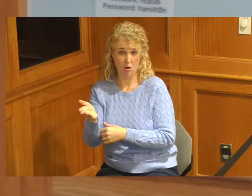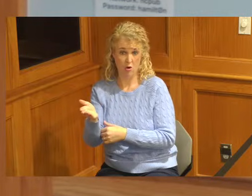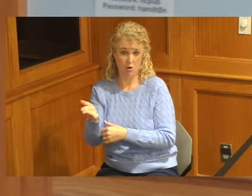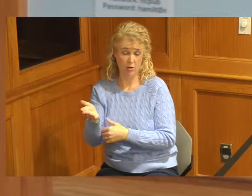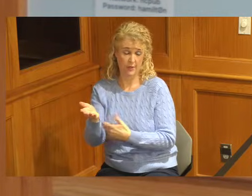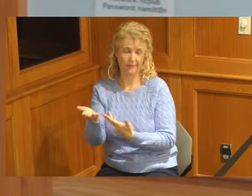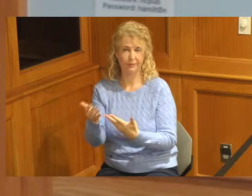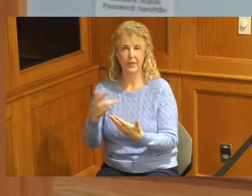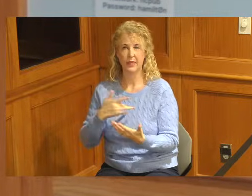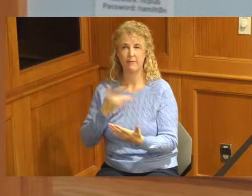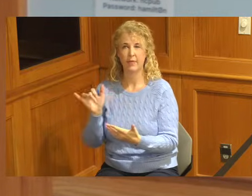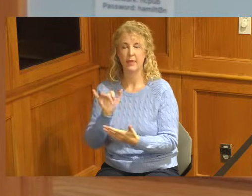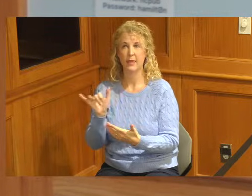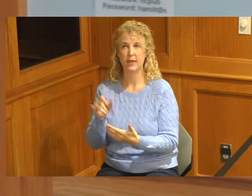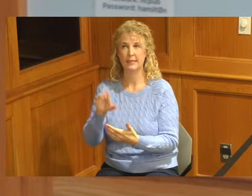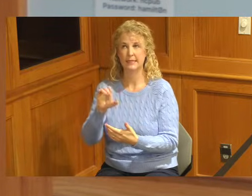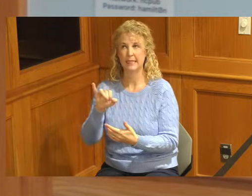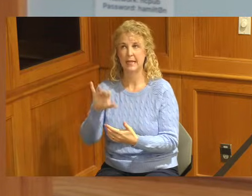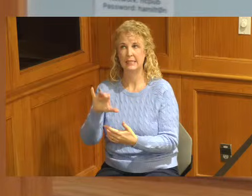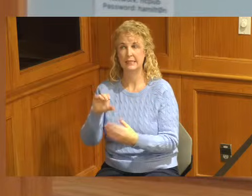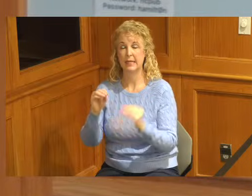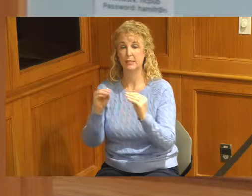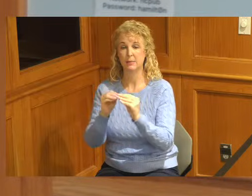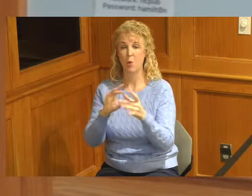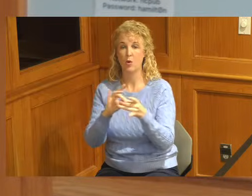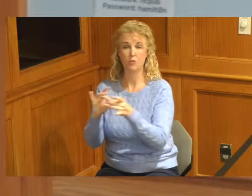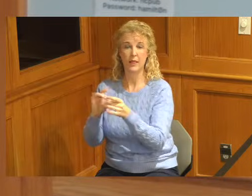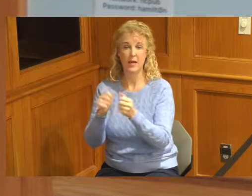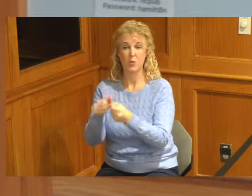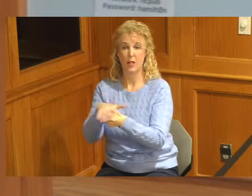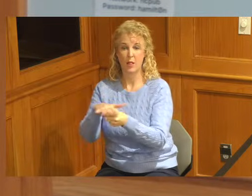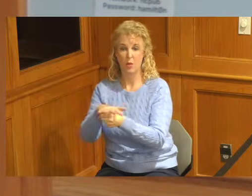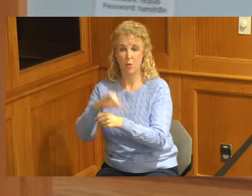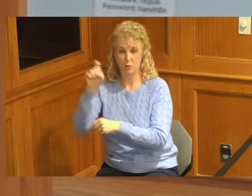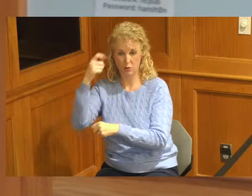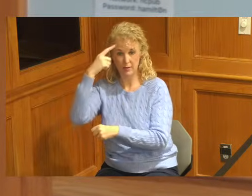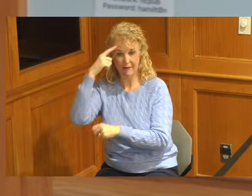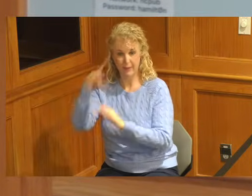sort of directly tied to to the local governments. I think they're all pointed by the KO governments.